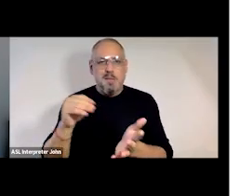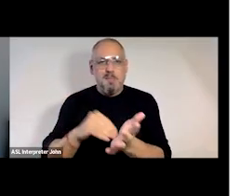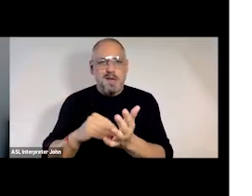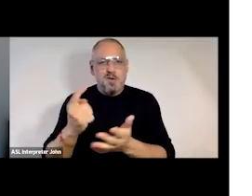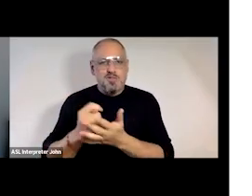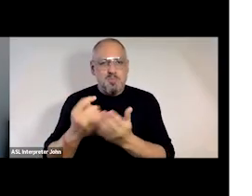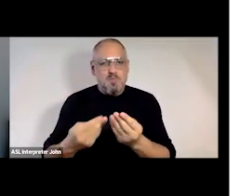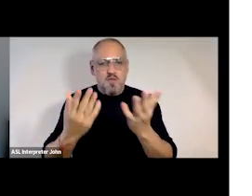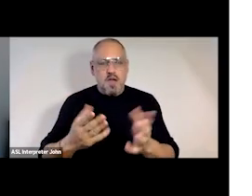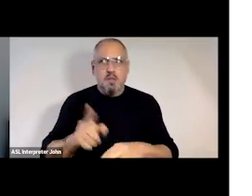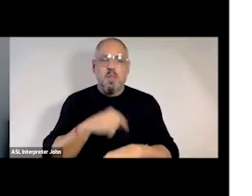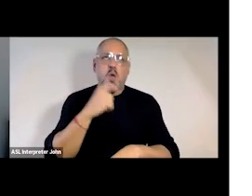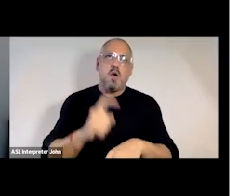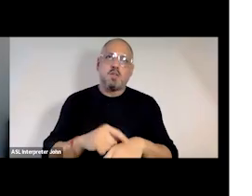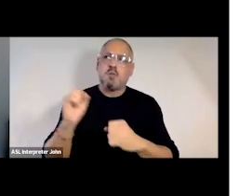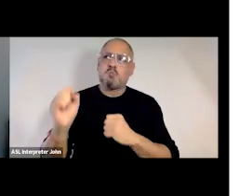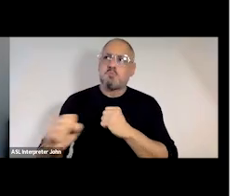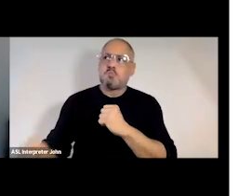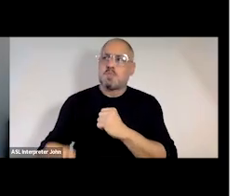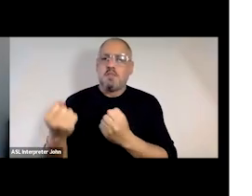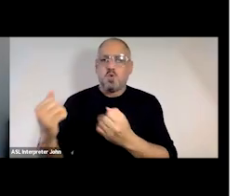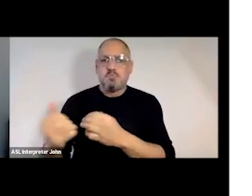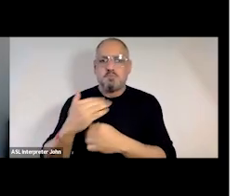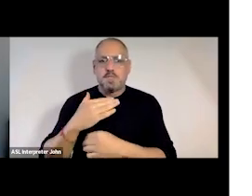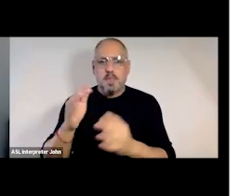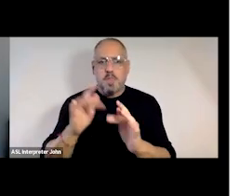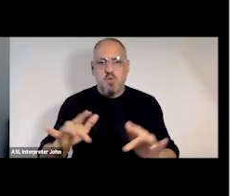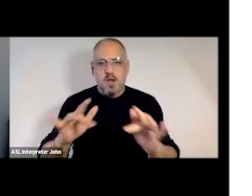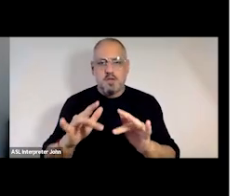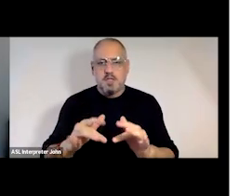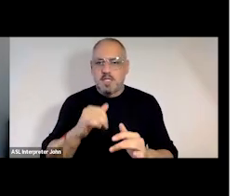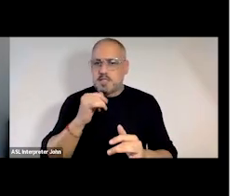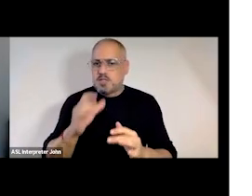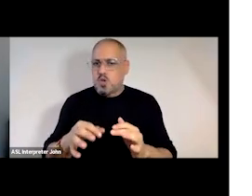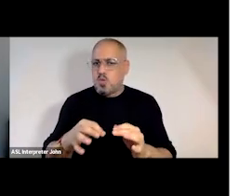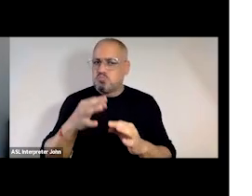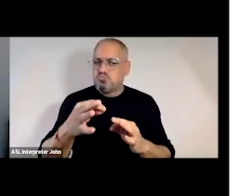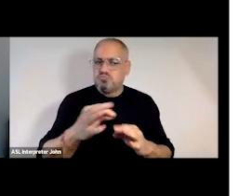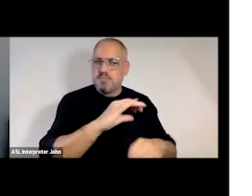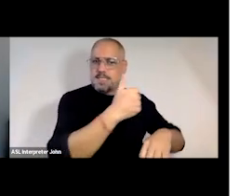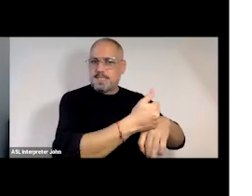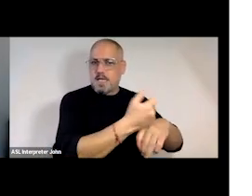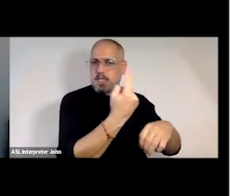will take a while to send back the records, but I wouldn't delay setting the protective filing date too much